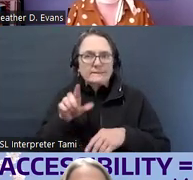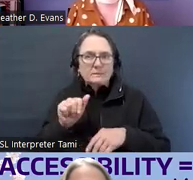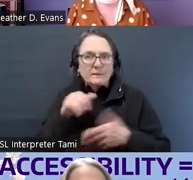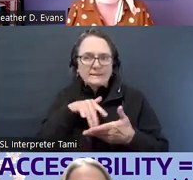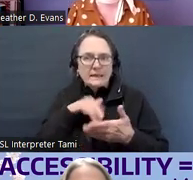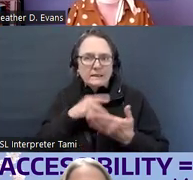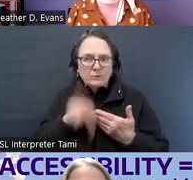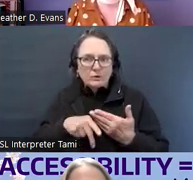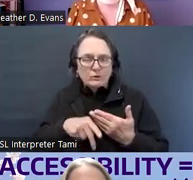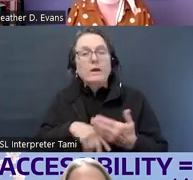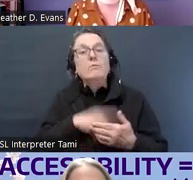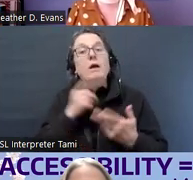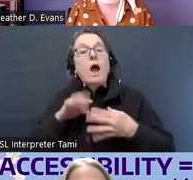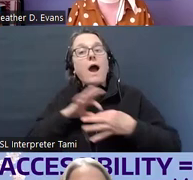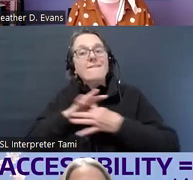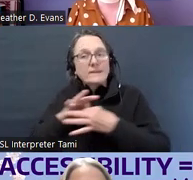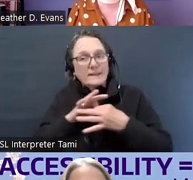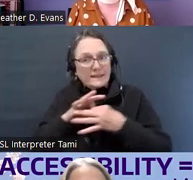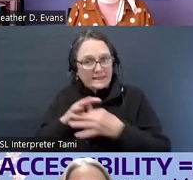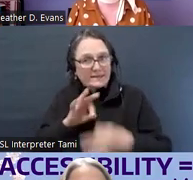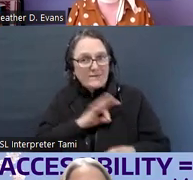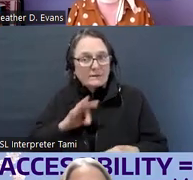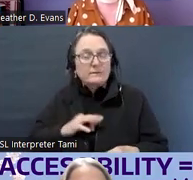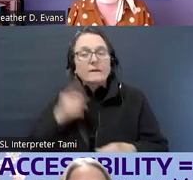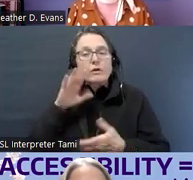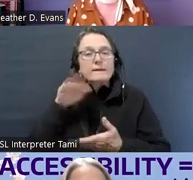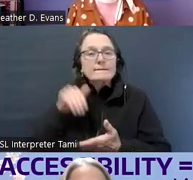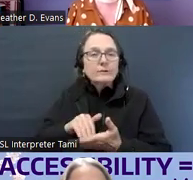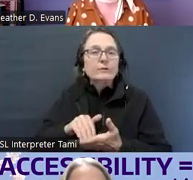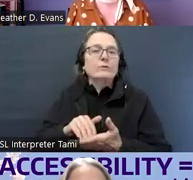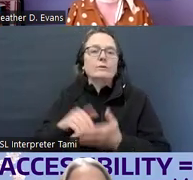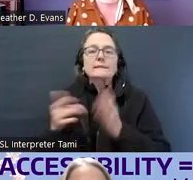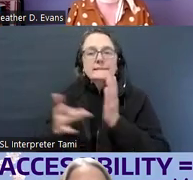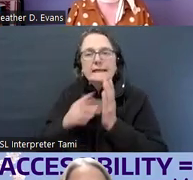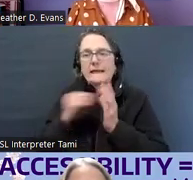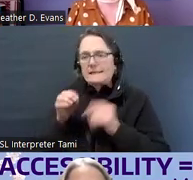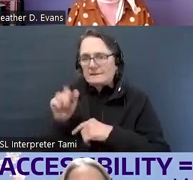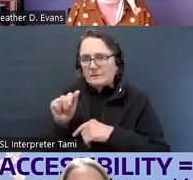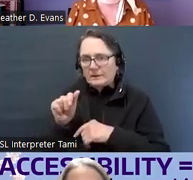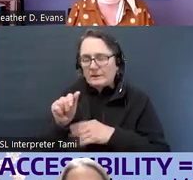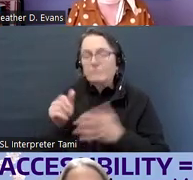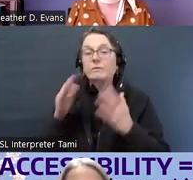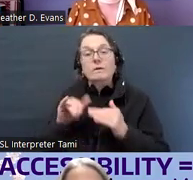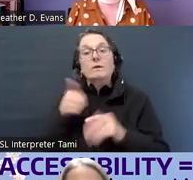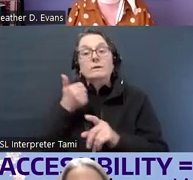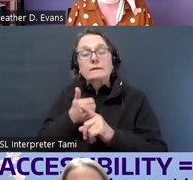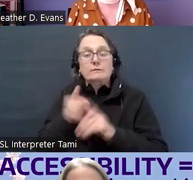for the Center for Technology and Disability. Dr. Feldner is the director of the IMPACT Collaboratory